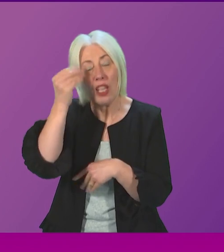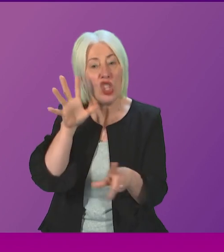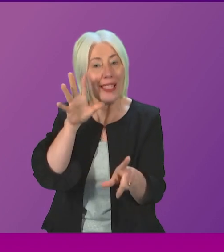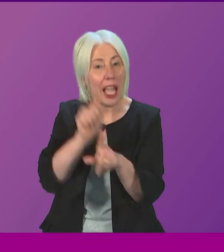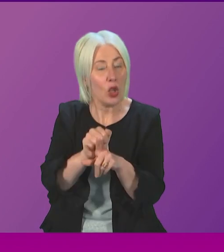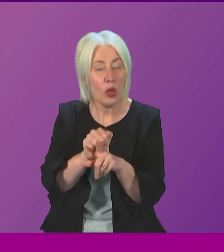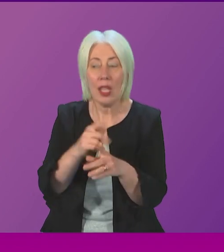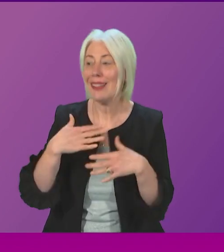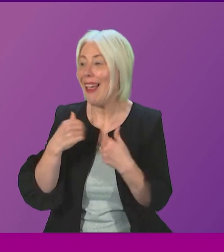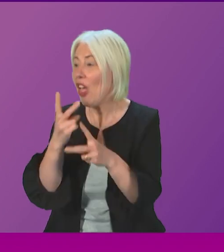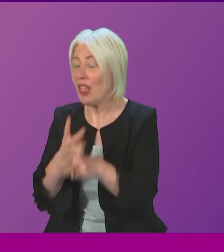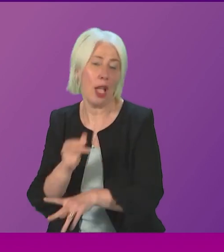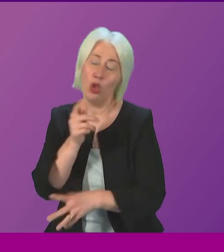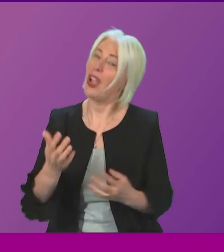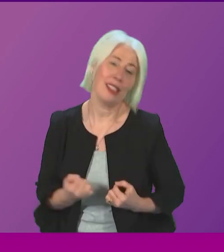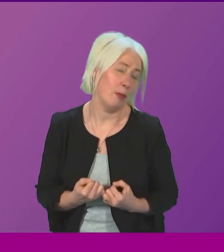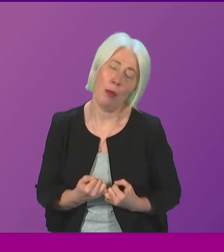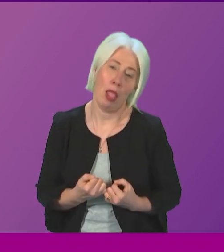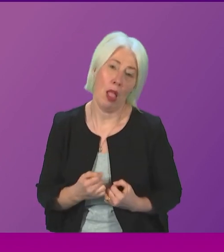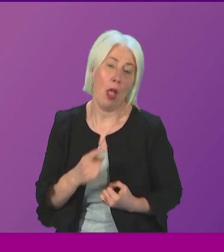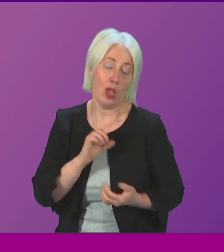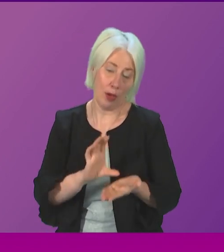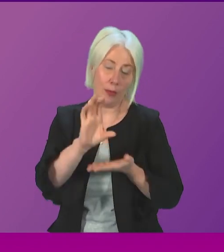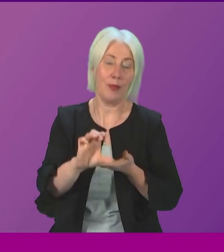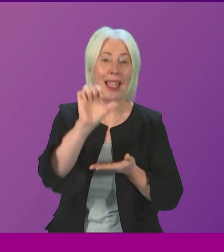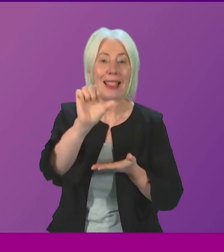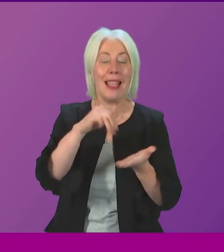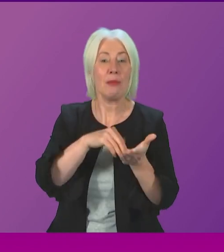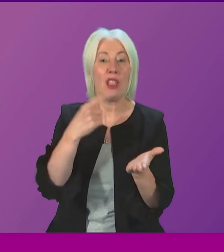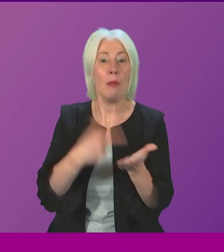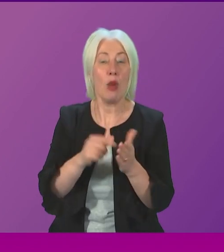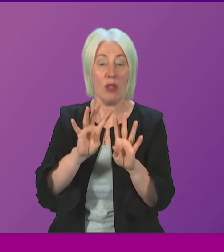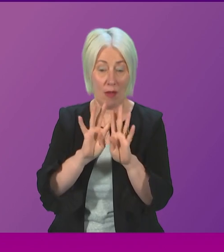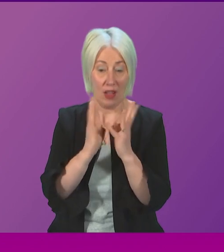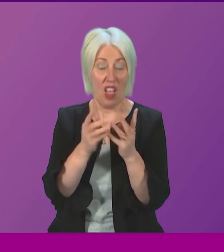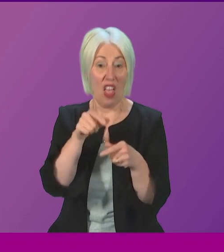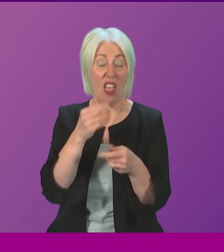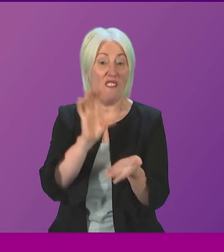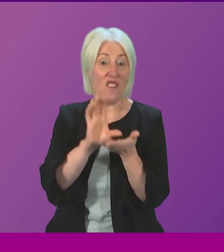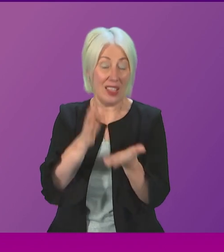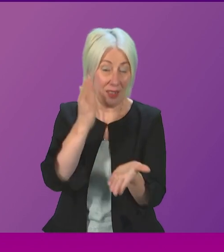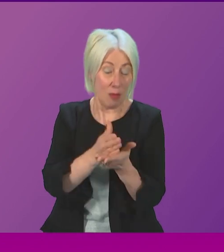That is why we allocated £6 million of ring-fenced funding to dementia post-diagnostic support